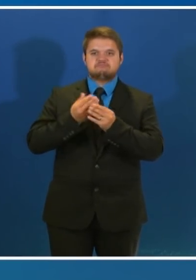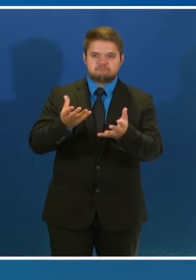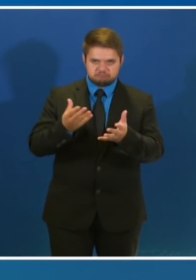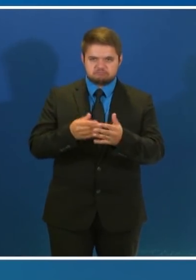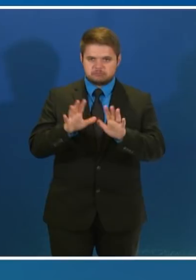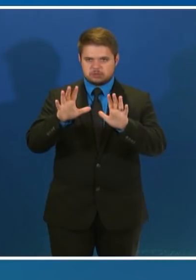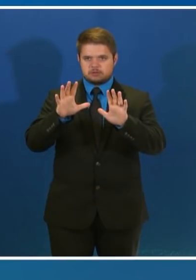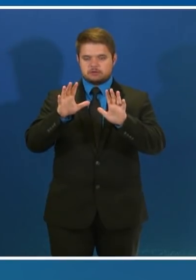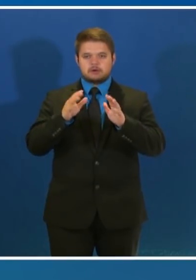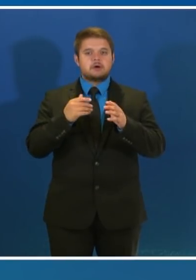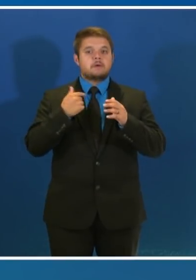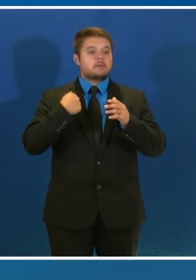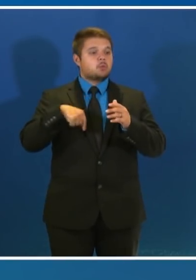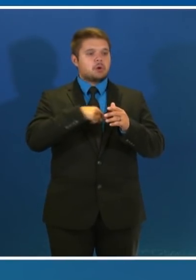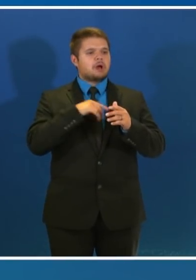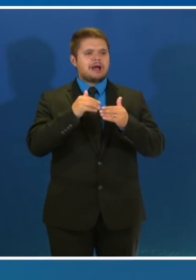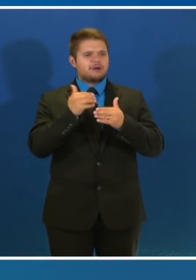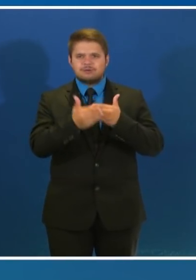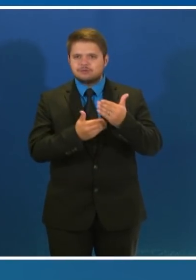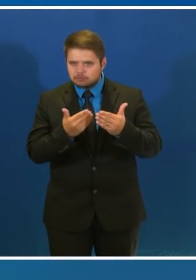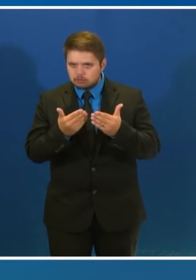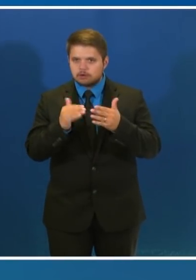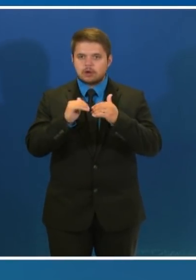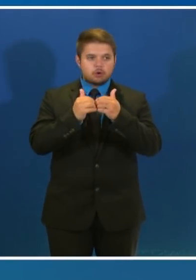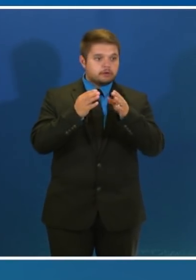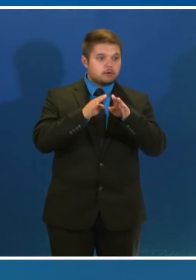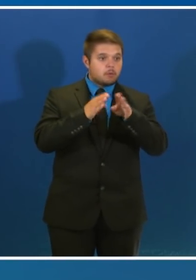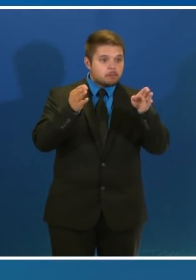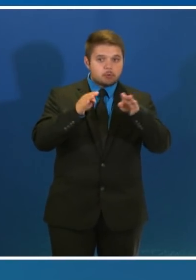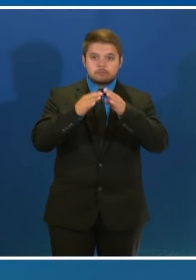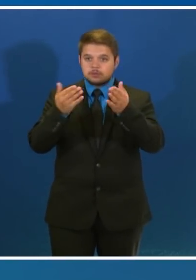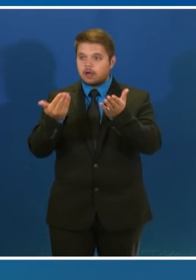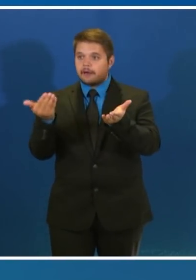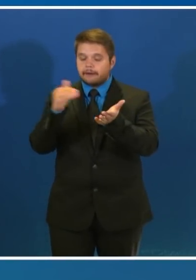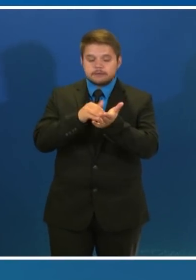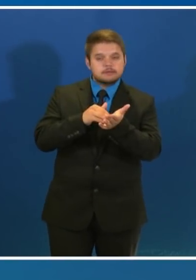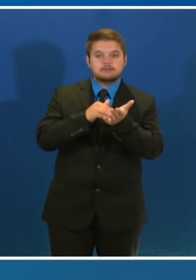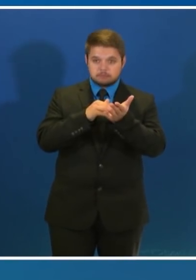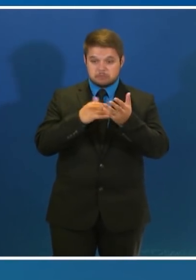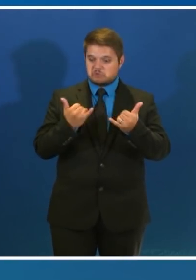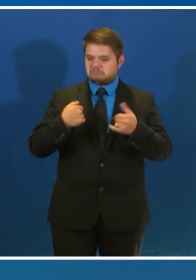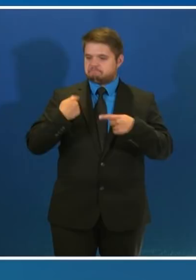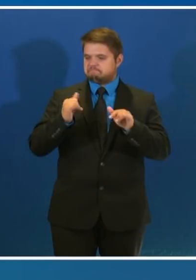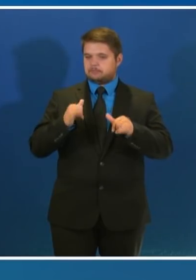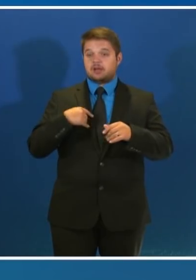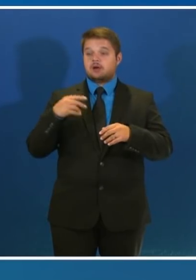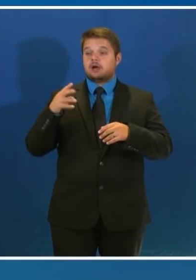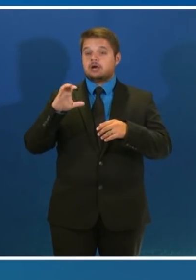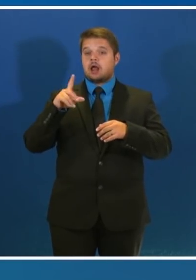paused in phase 2 there hasn't been much new information to share. Today I want to assure you that